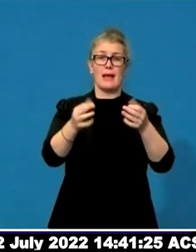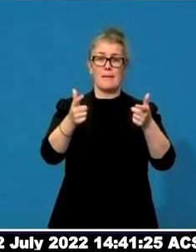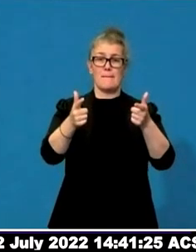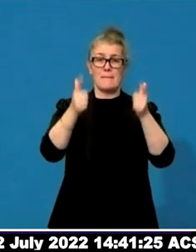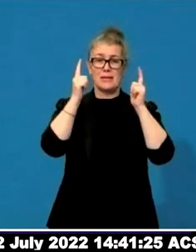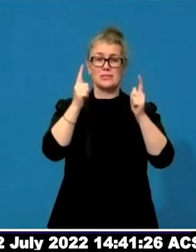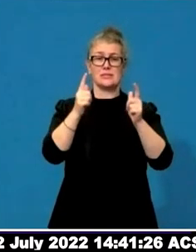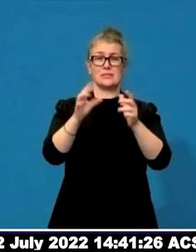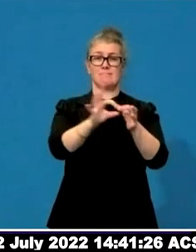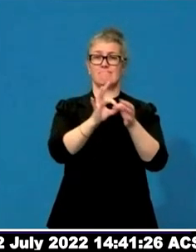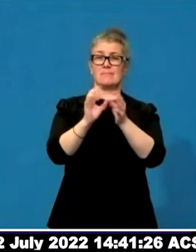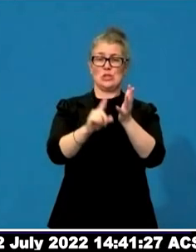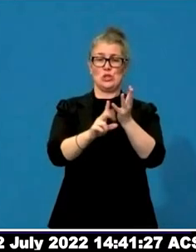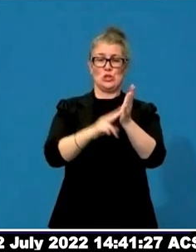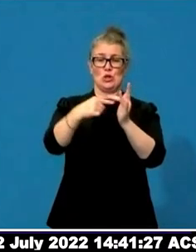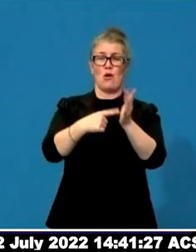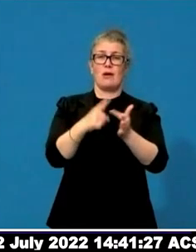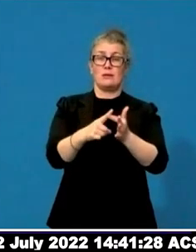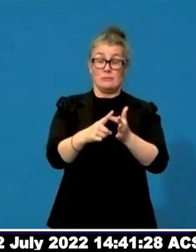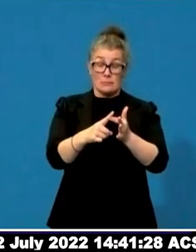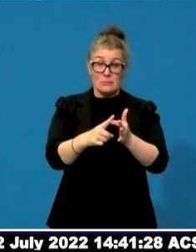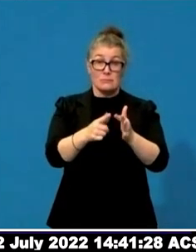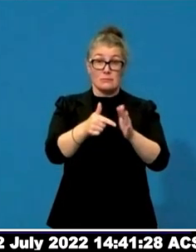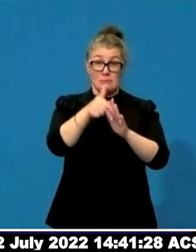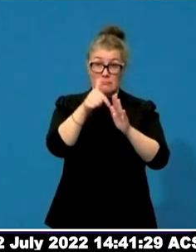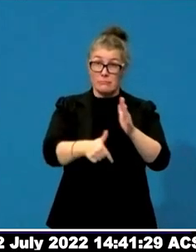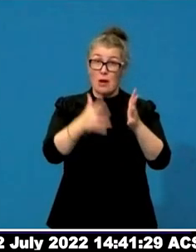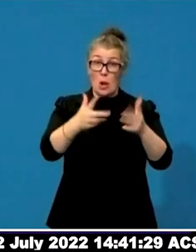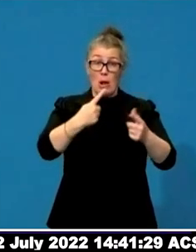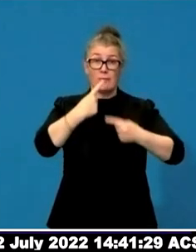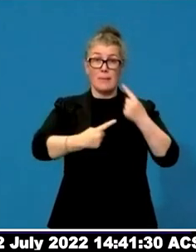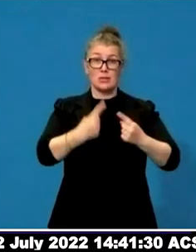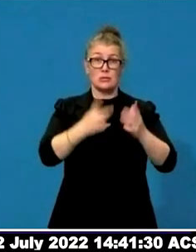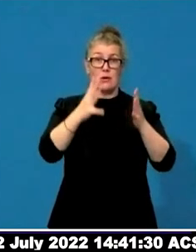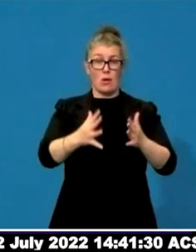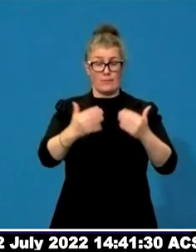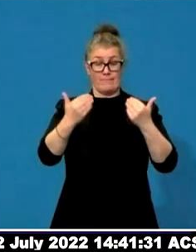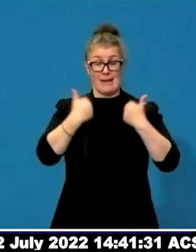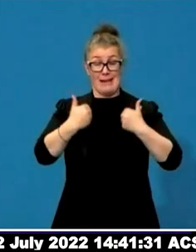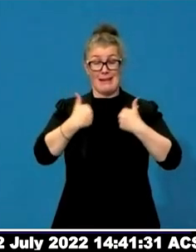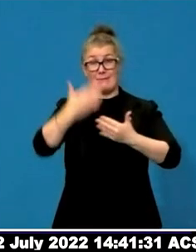Absolutely amazing source of information and lived experience from other support coordinators